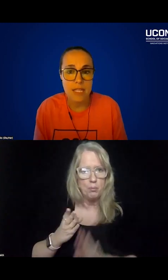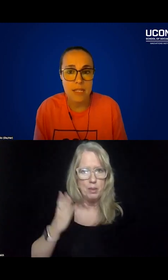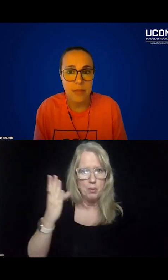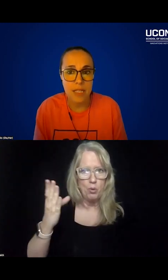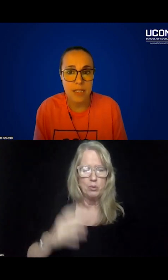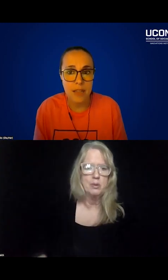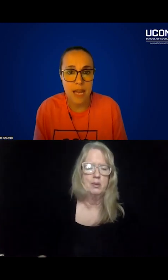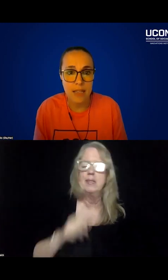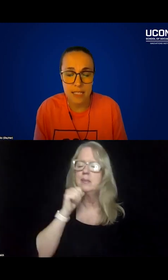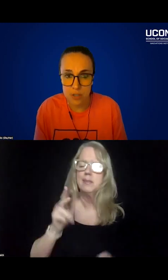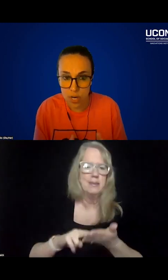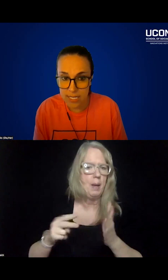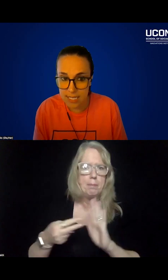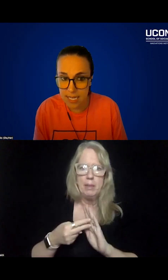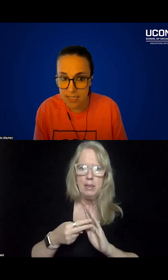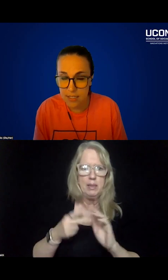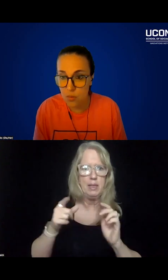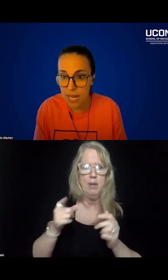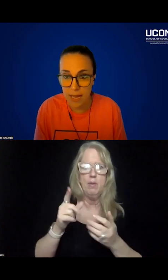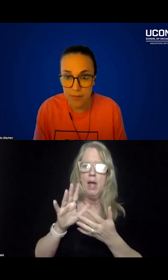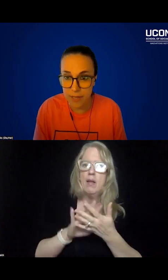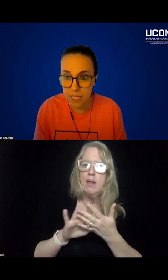DOES NOT MEAN THAT THE GRAY STATES DON'T HAVE THEM.